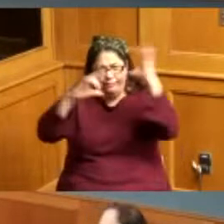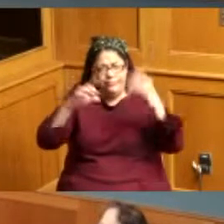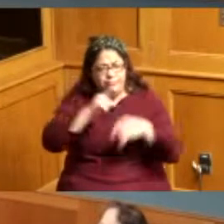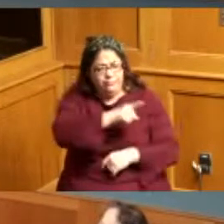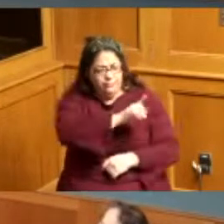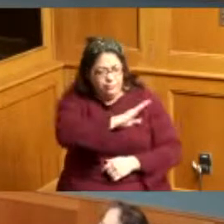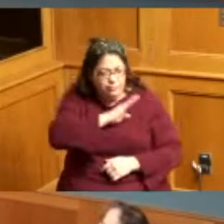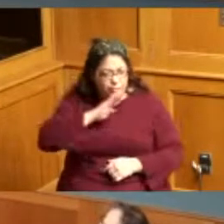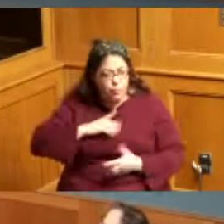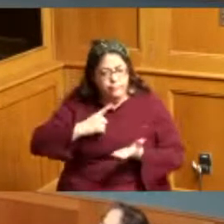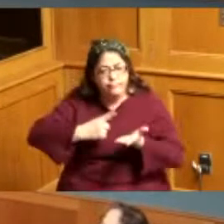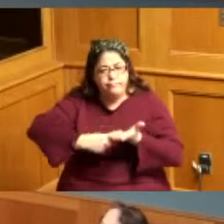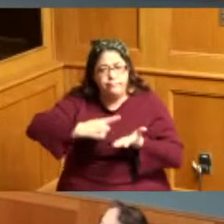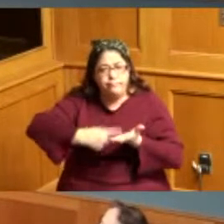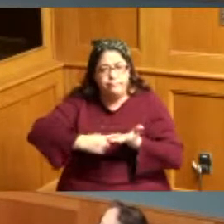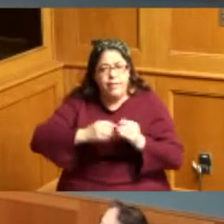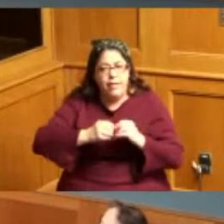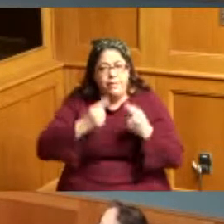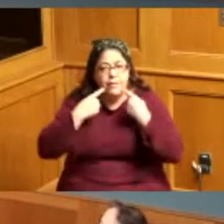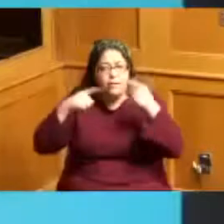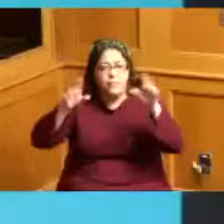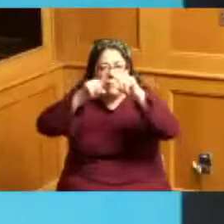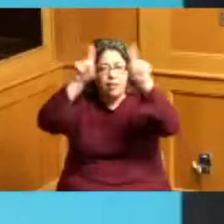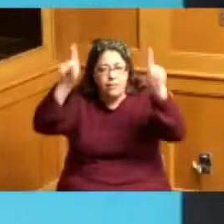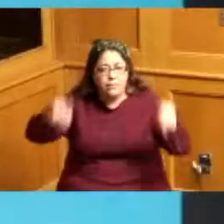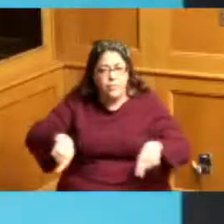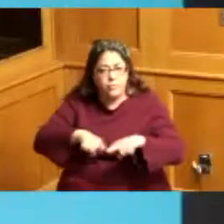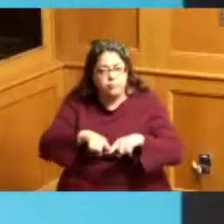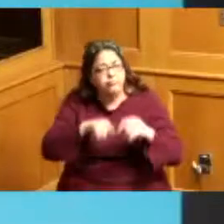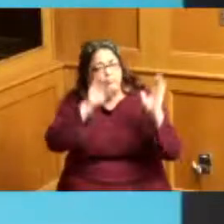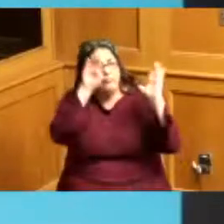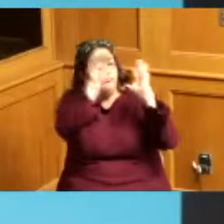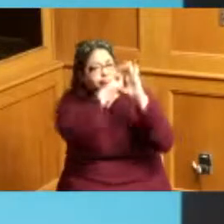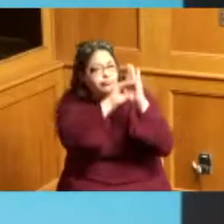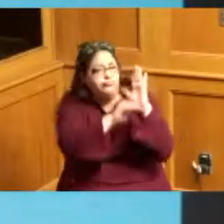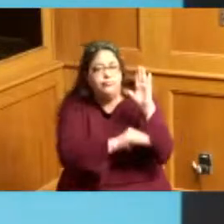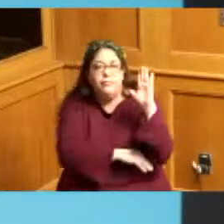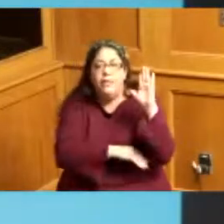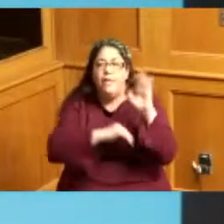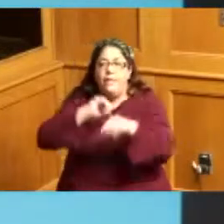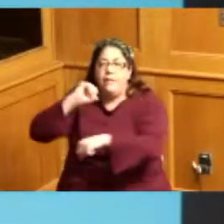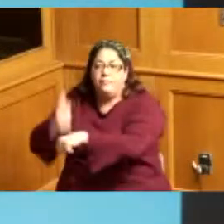talked about in the resolution that set up the the stakeholder groups and the agency groups